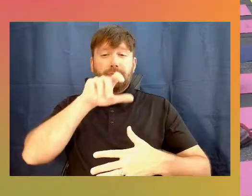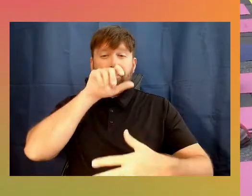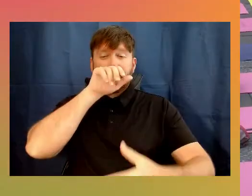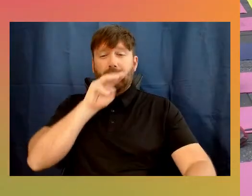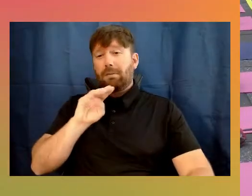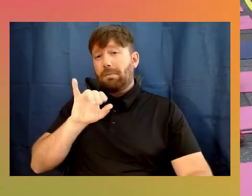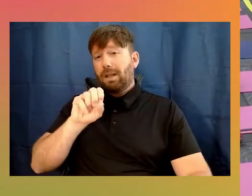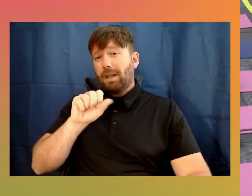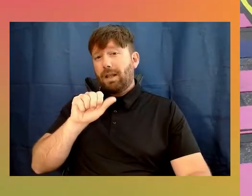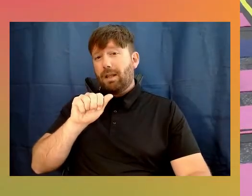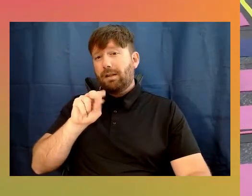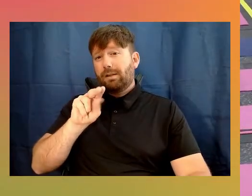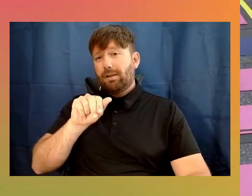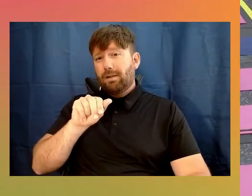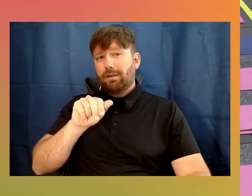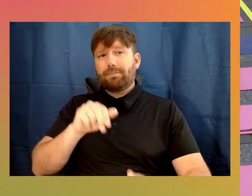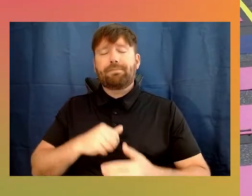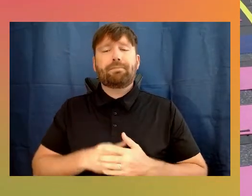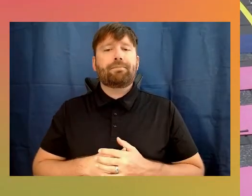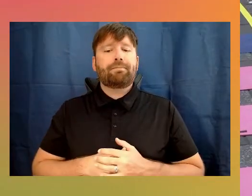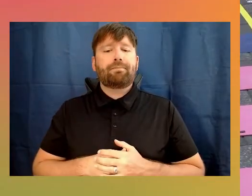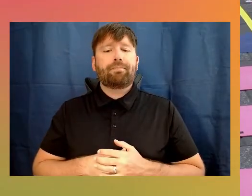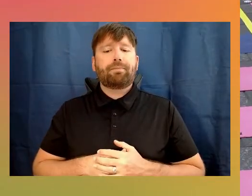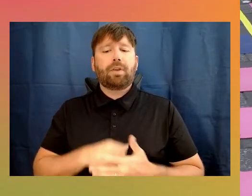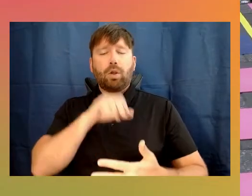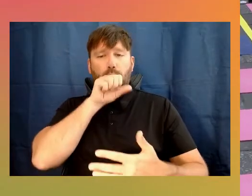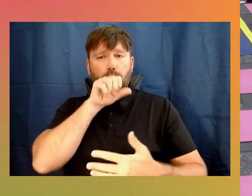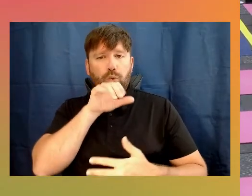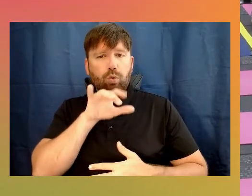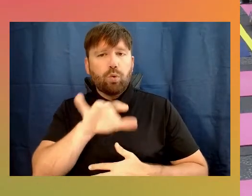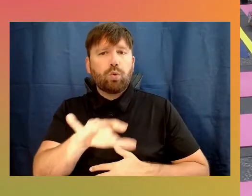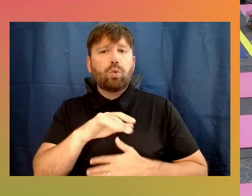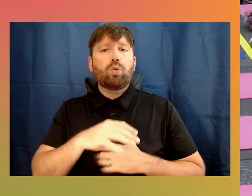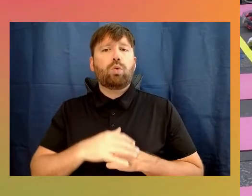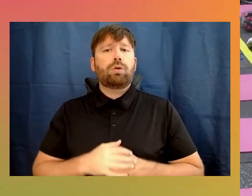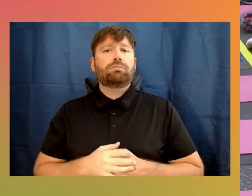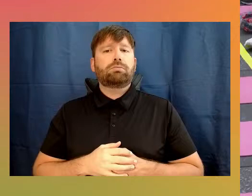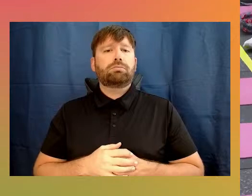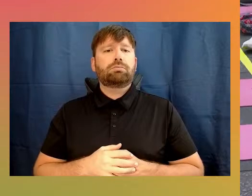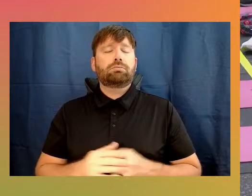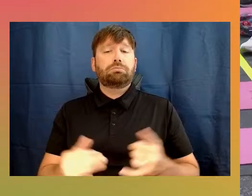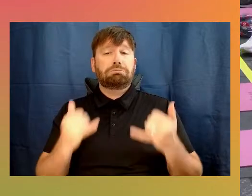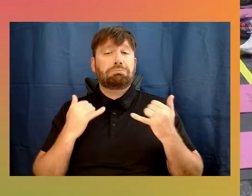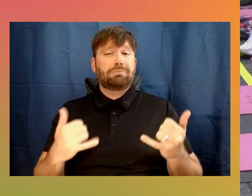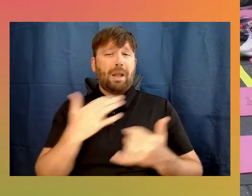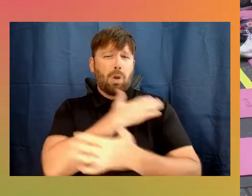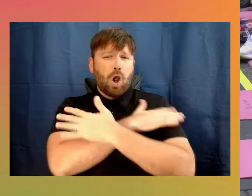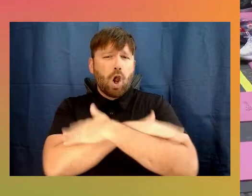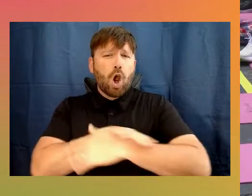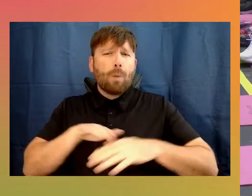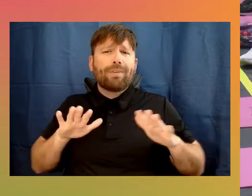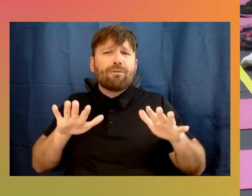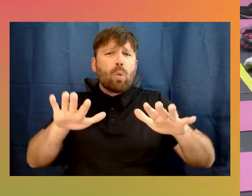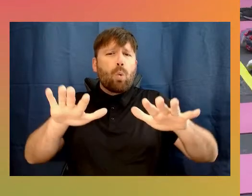TAKE A BIG INHALE.